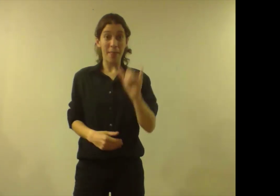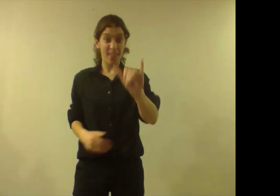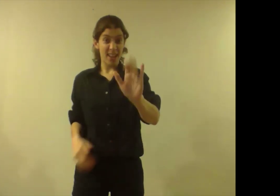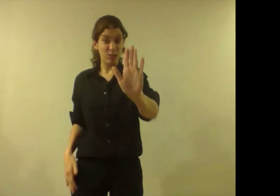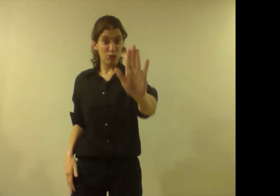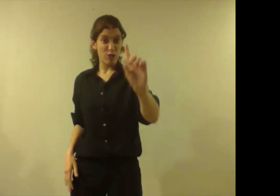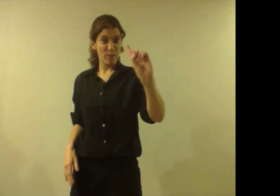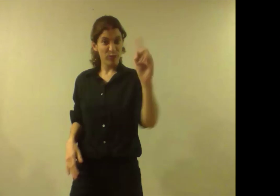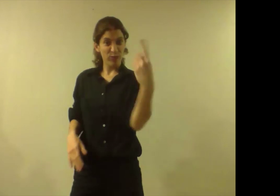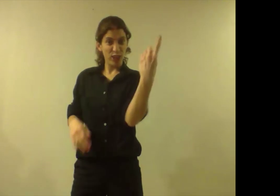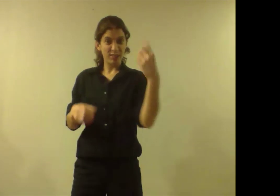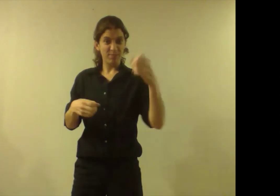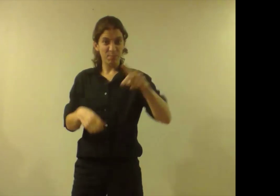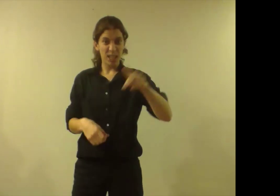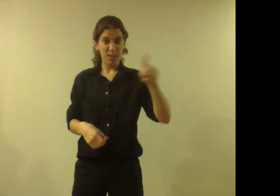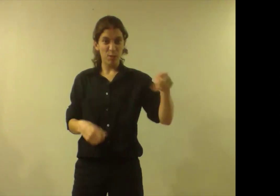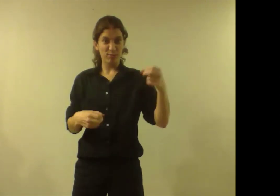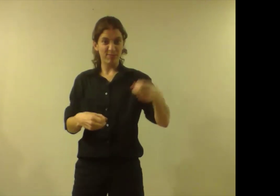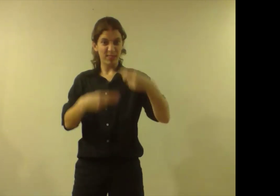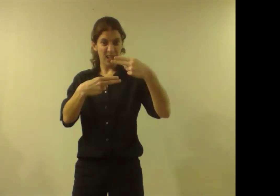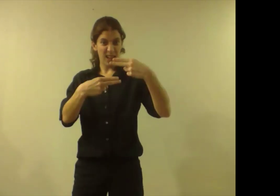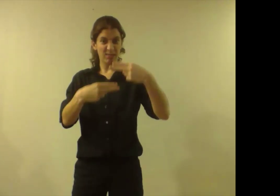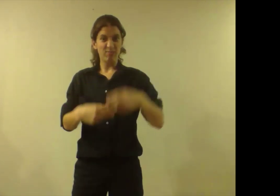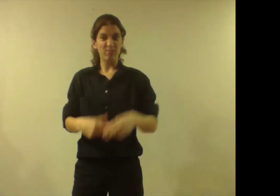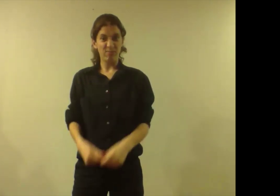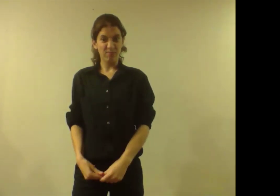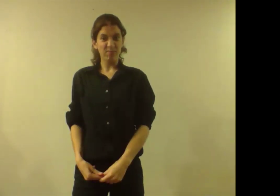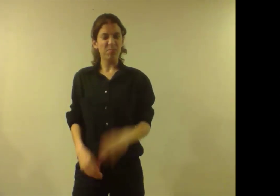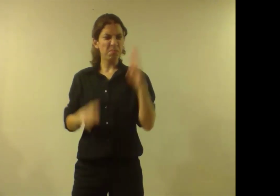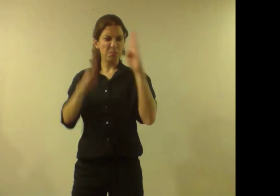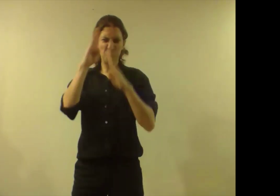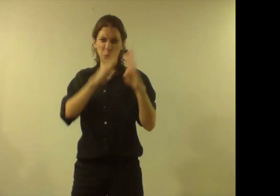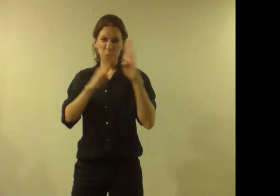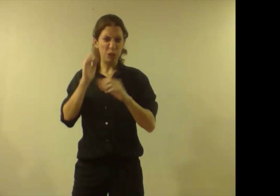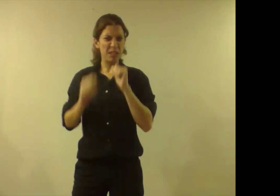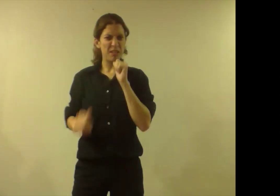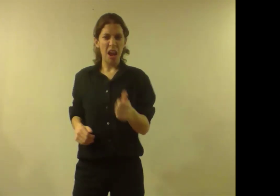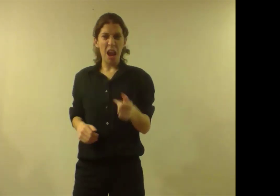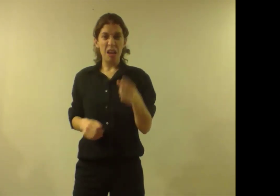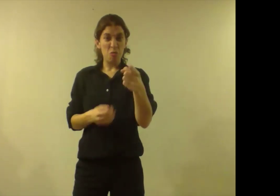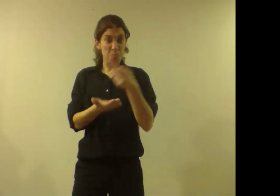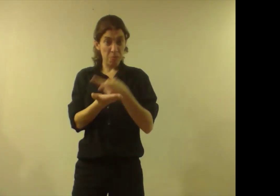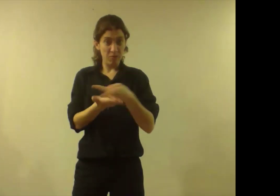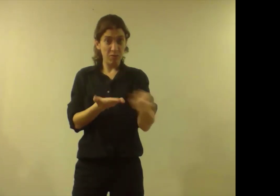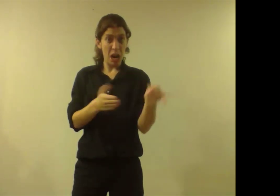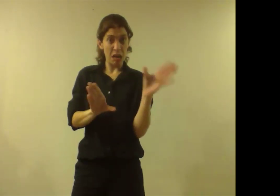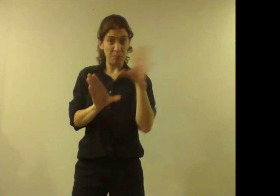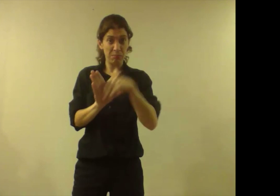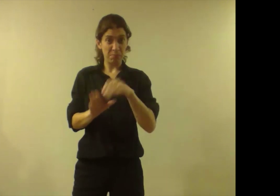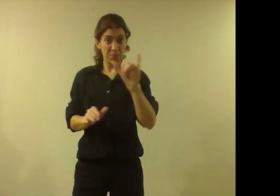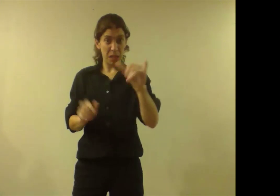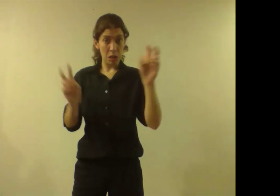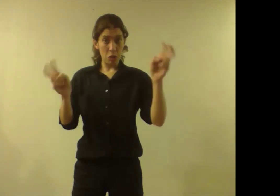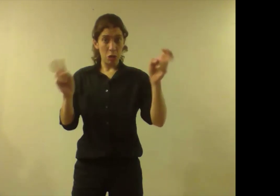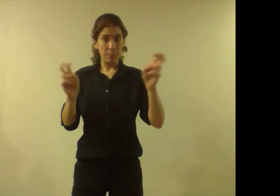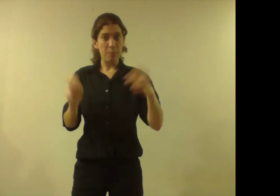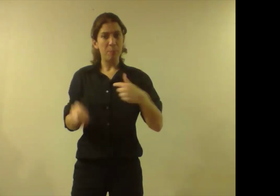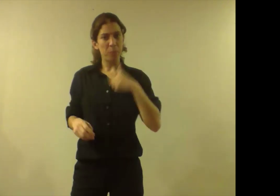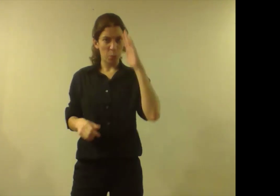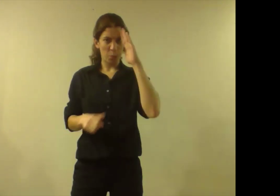There's your first PowerPoint slide. Rest assured, if you fail to fix the topic of your talk,